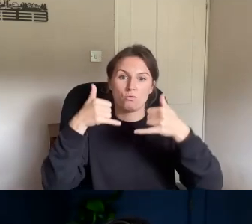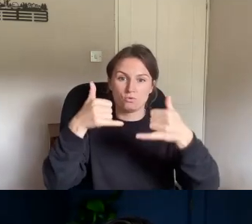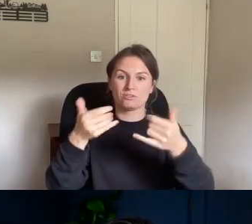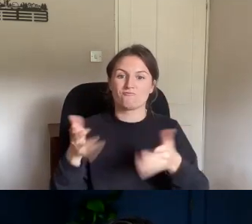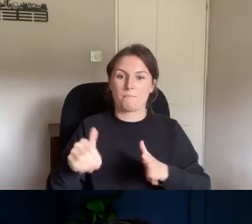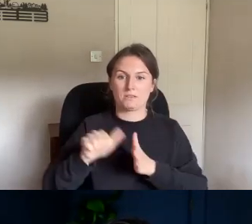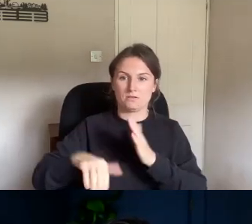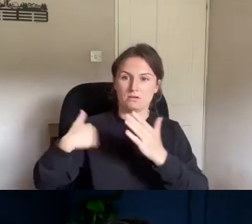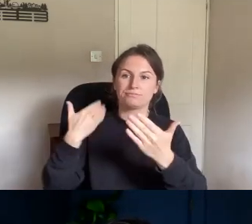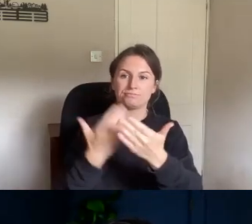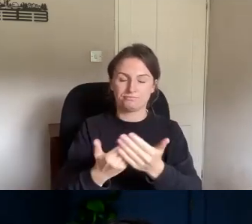I'm going to pass over to Ewelina.